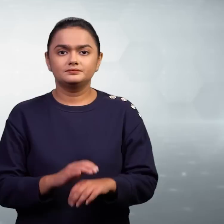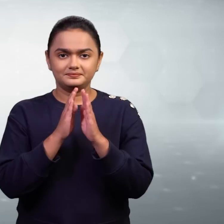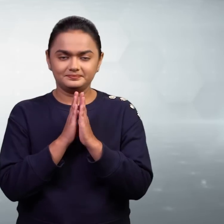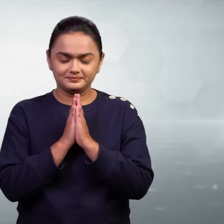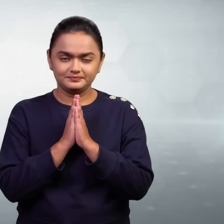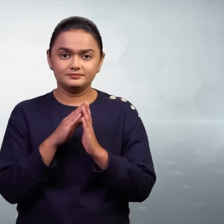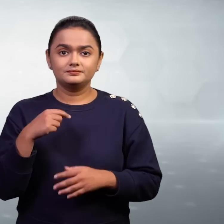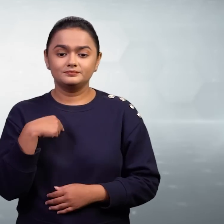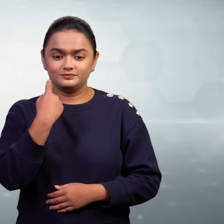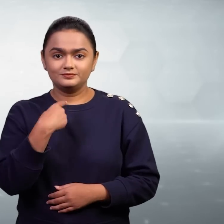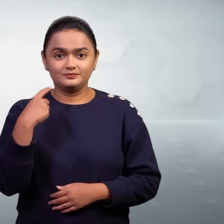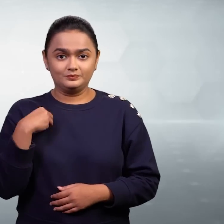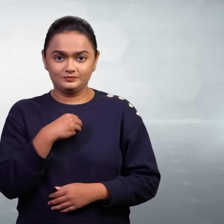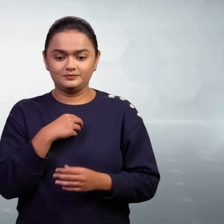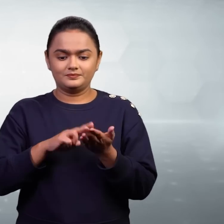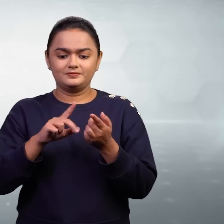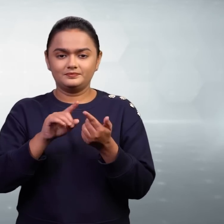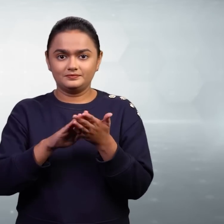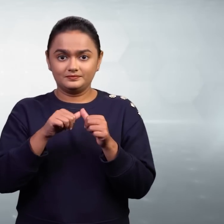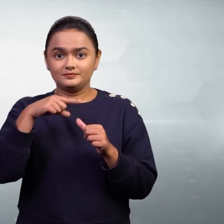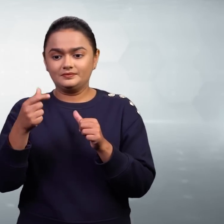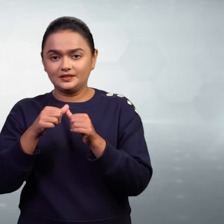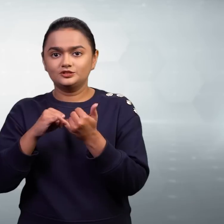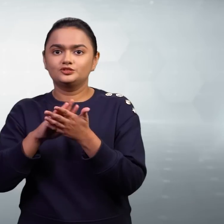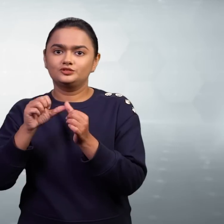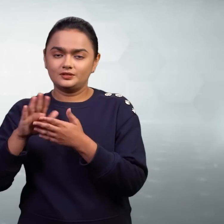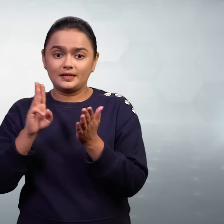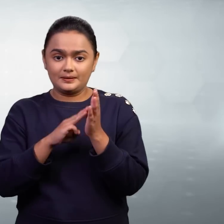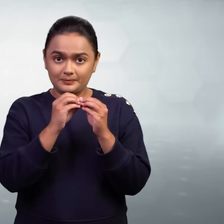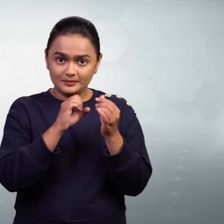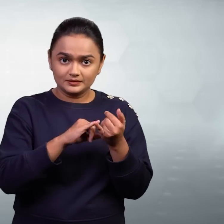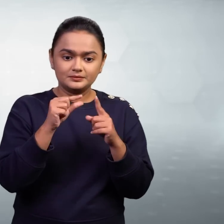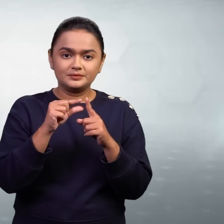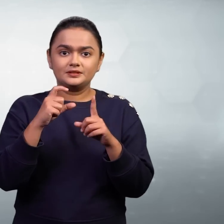Namaste! I am Dr. Neha A. Shah (MBBS, PDMG, LLB).